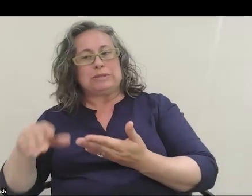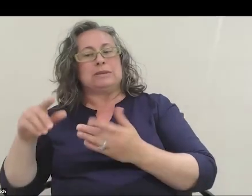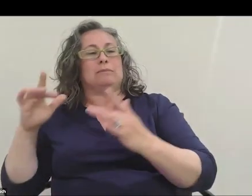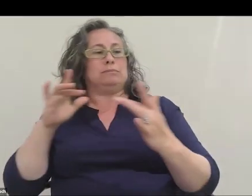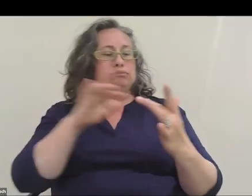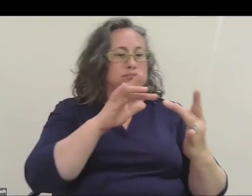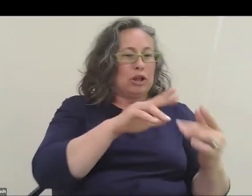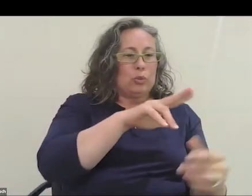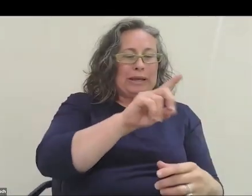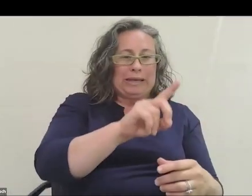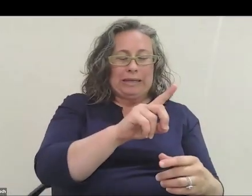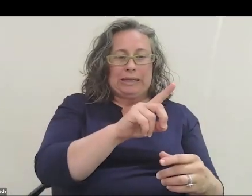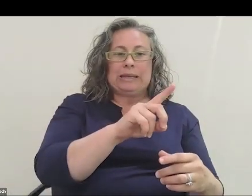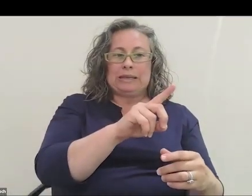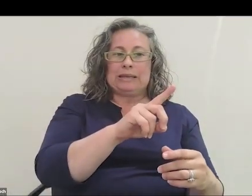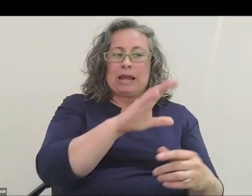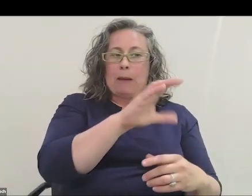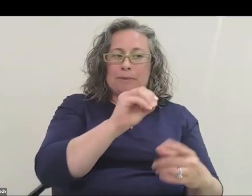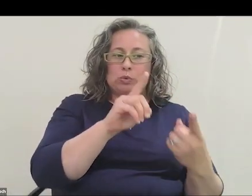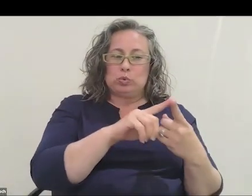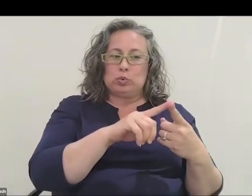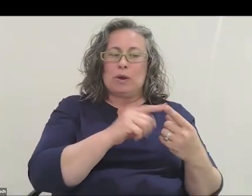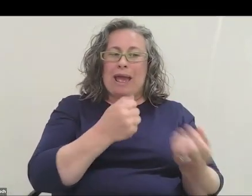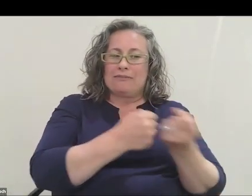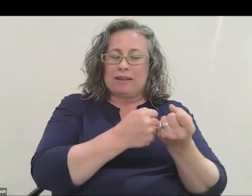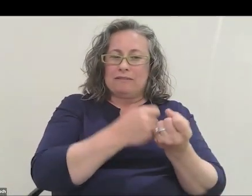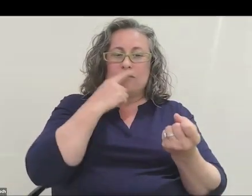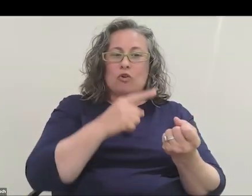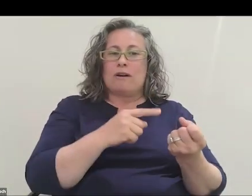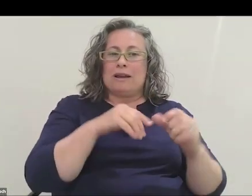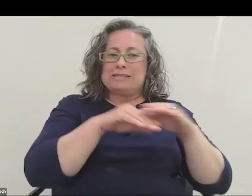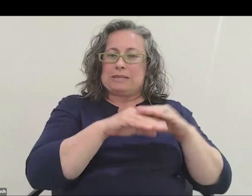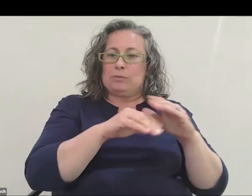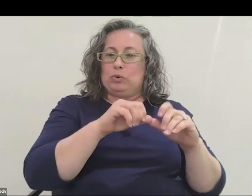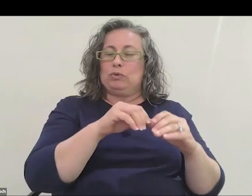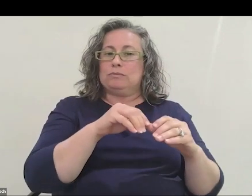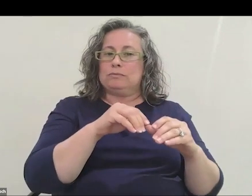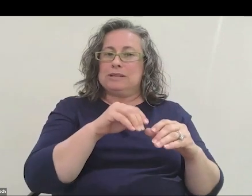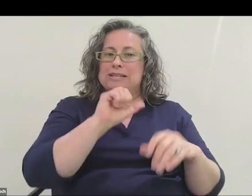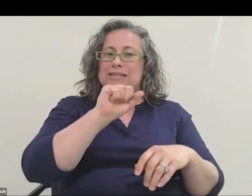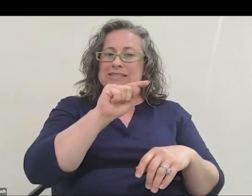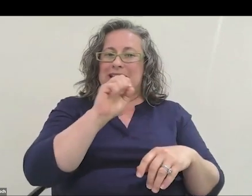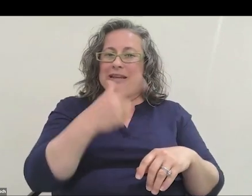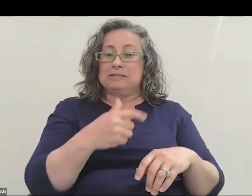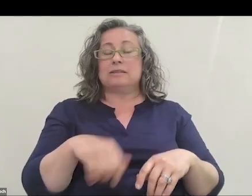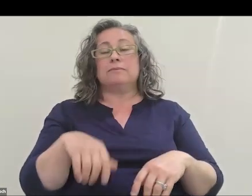to advocate for accessible settings. Emerald Bennett who was involved in that 3D Model Club,